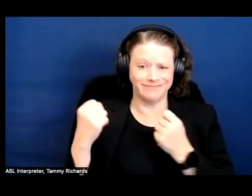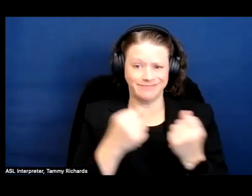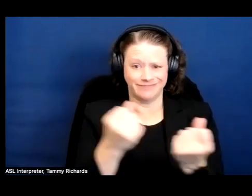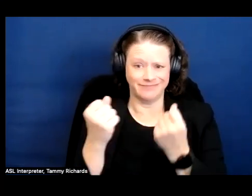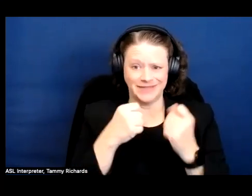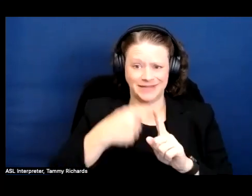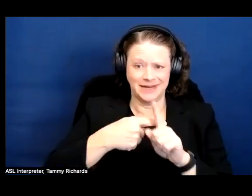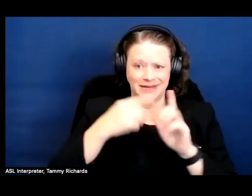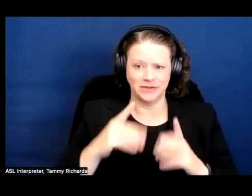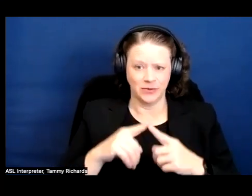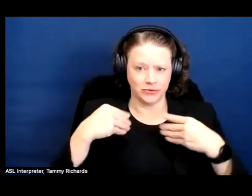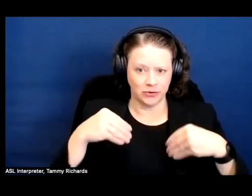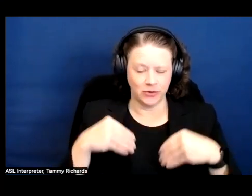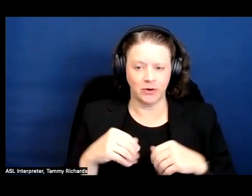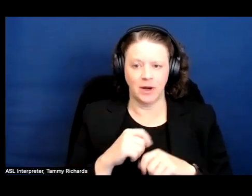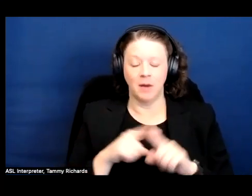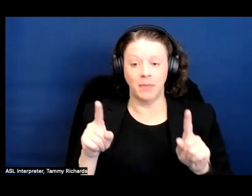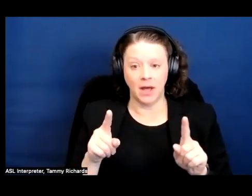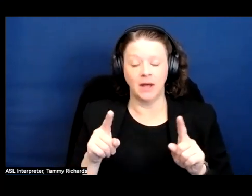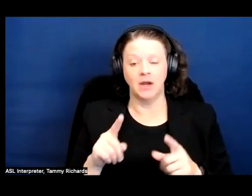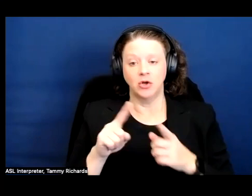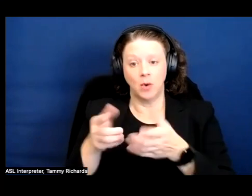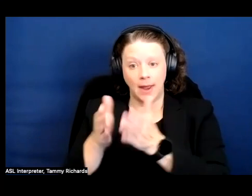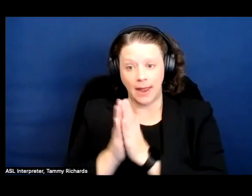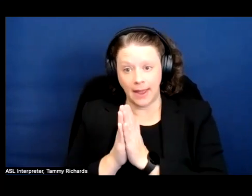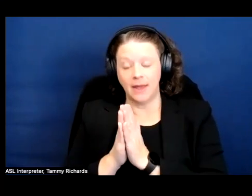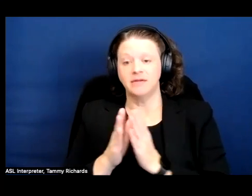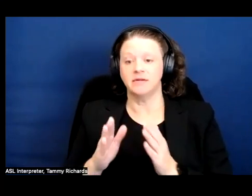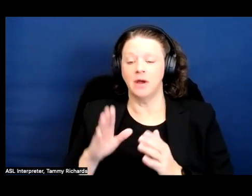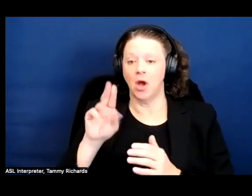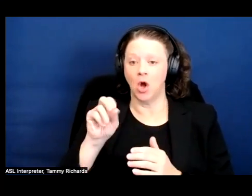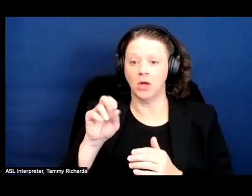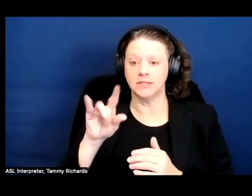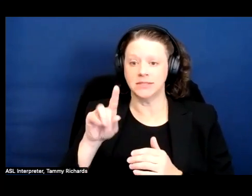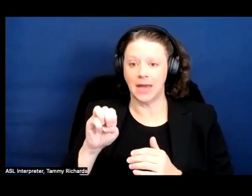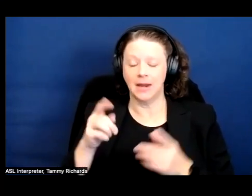does the request alter the essential nature of the operations? These types of defenses don't usually come up